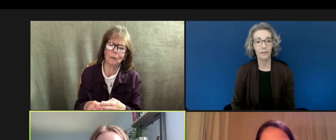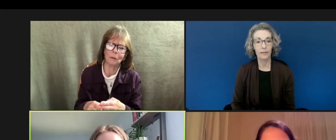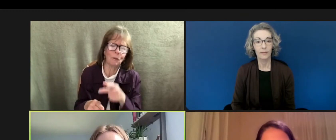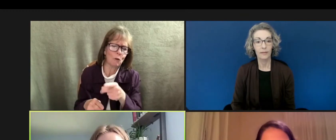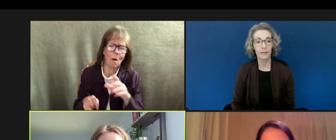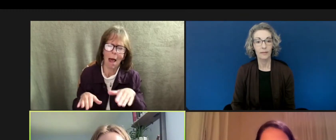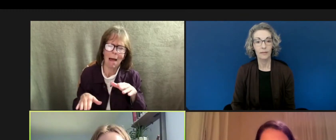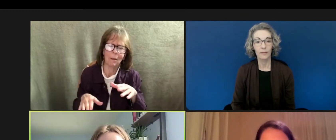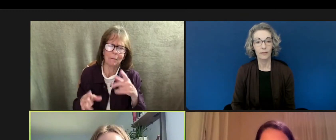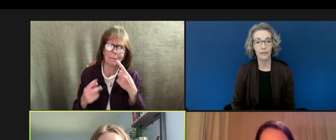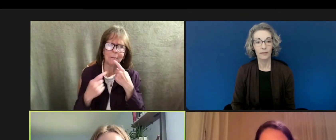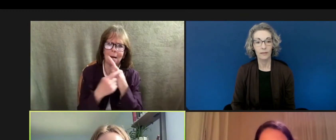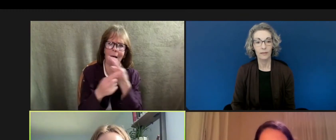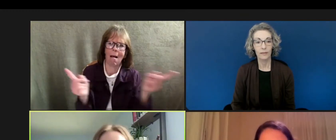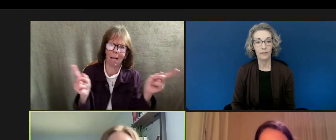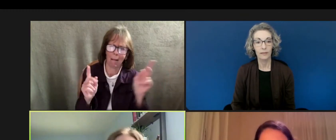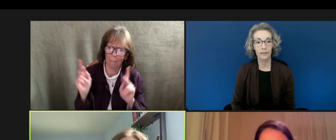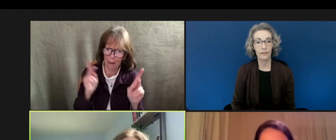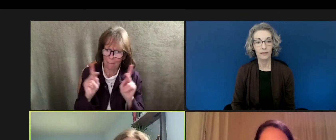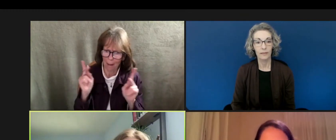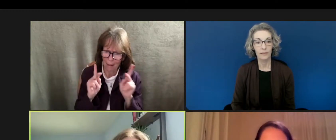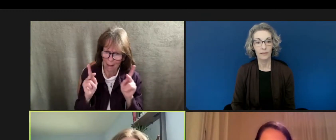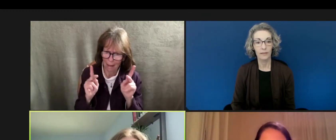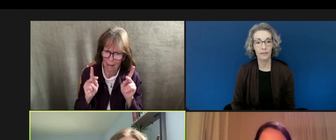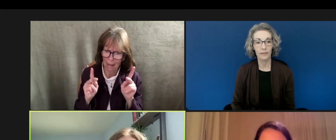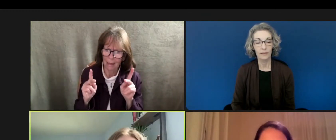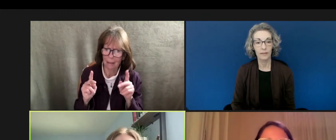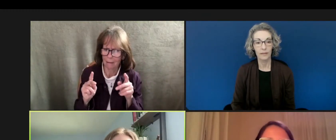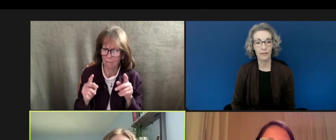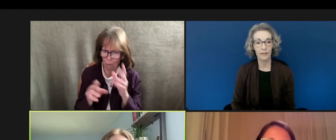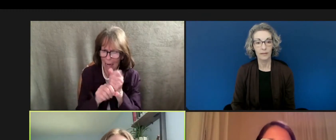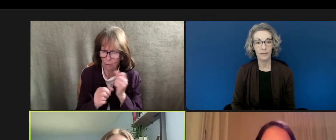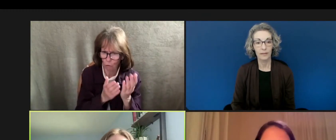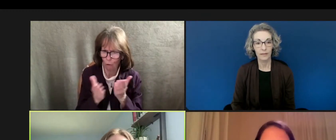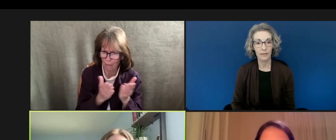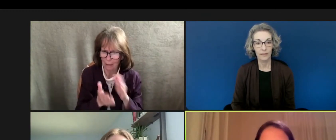hadn't disclosed to the services at your school that might